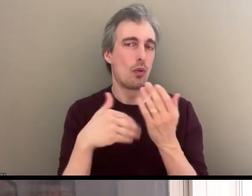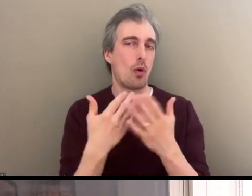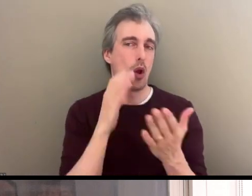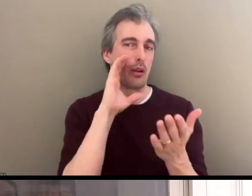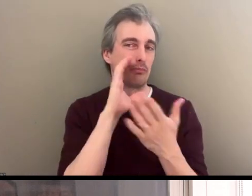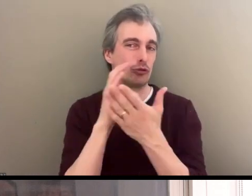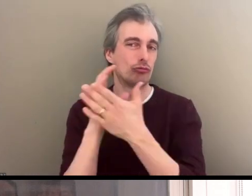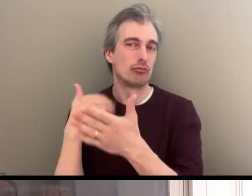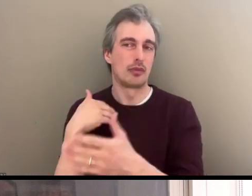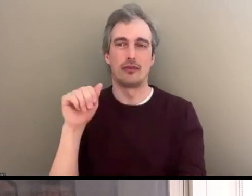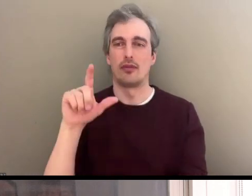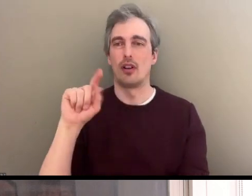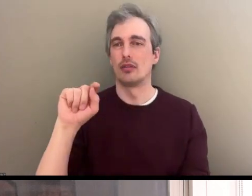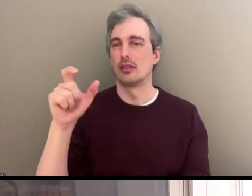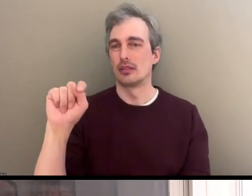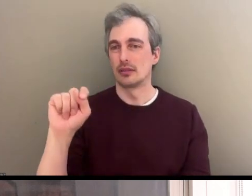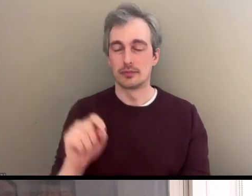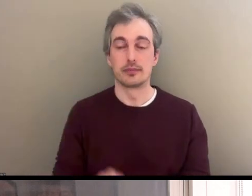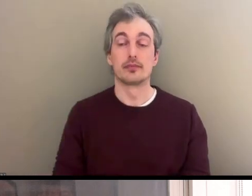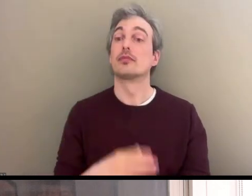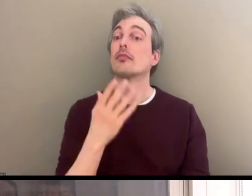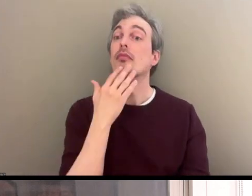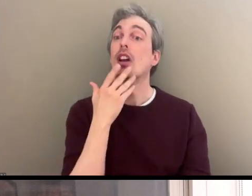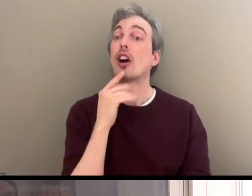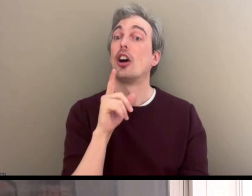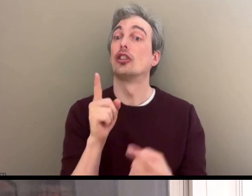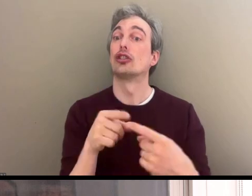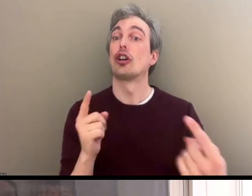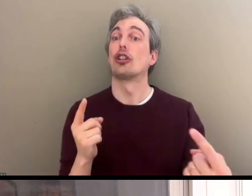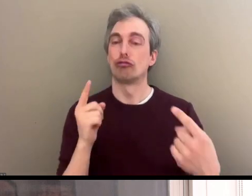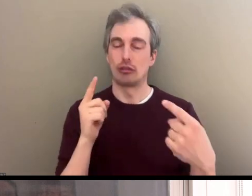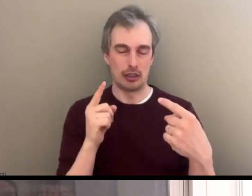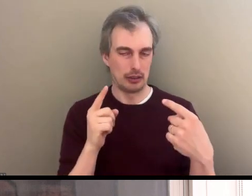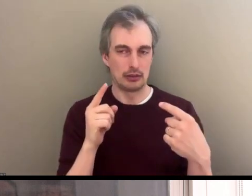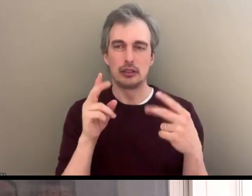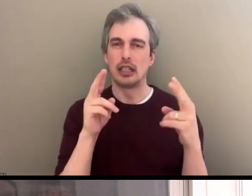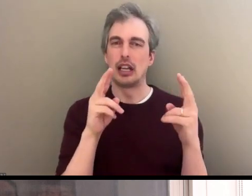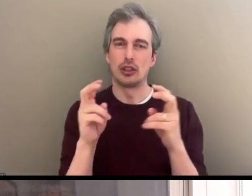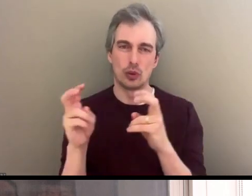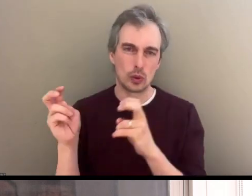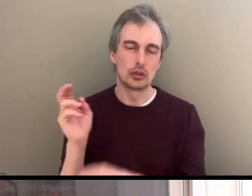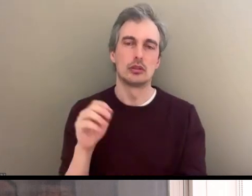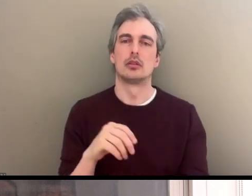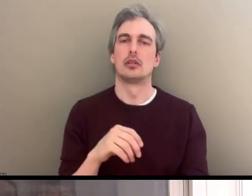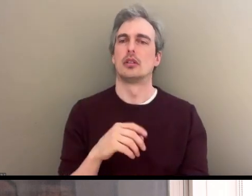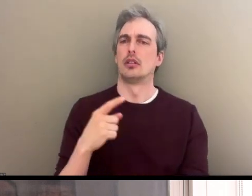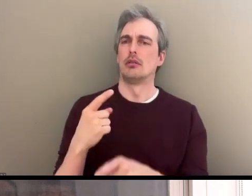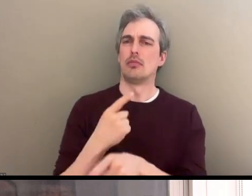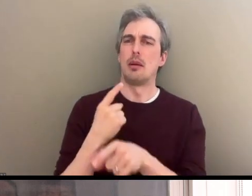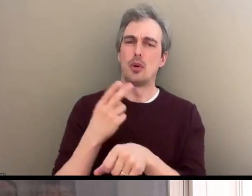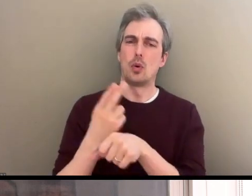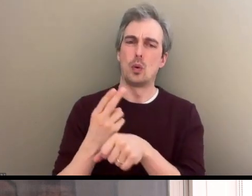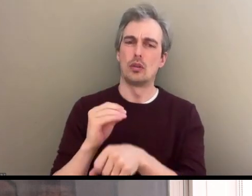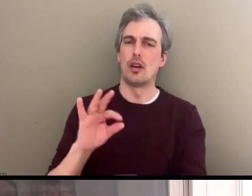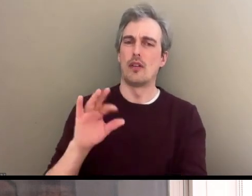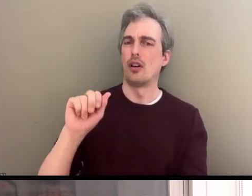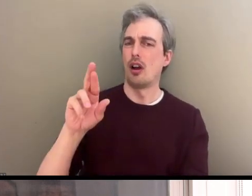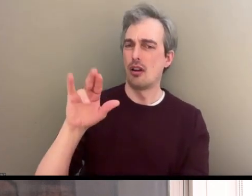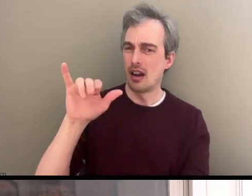Color contrast issues, proper use of ARIA, keyboard navigation. You have to make sure that the sites that you make are inclusive